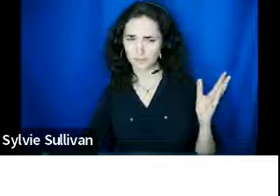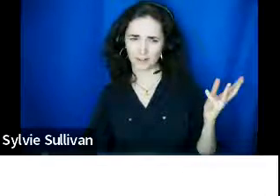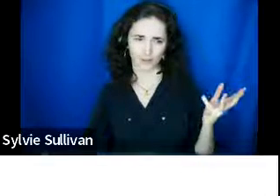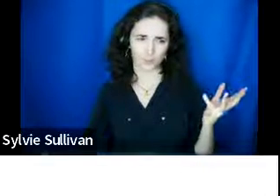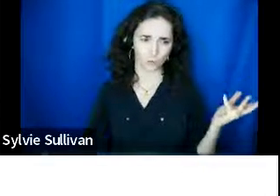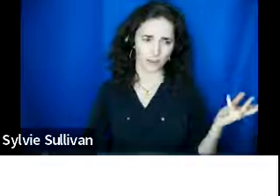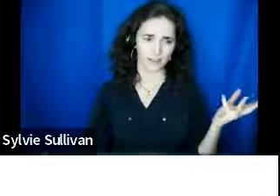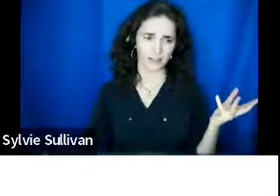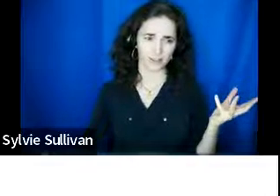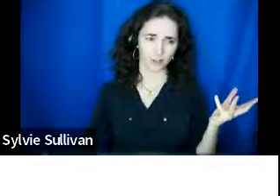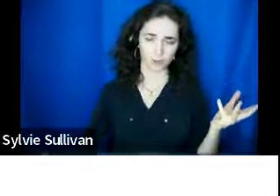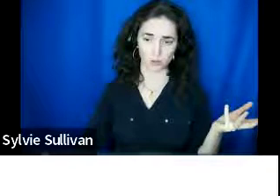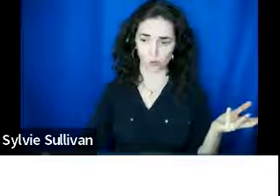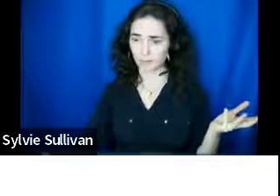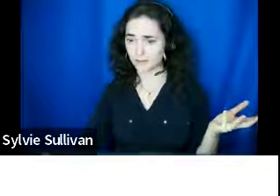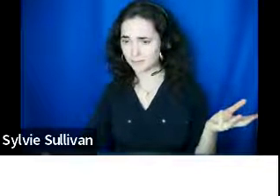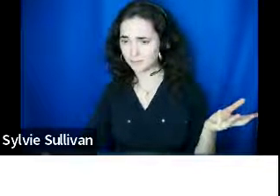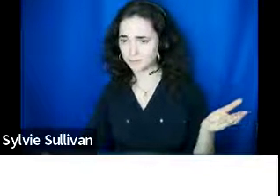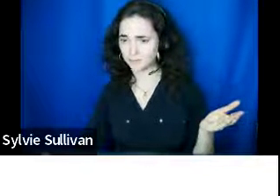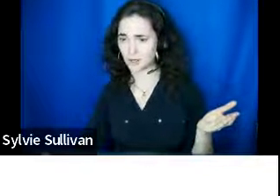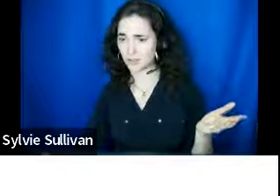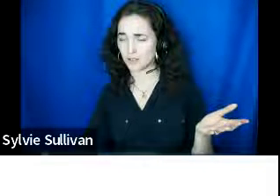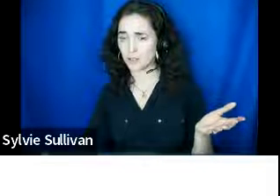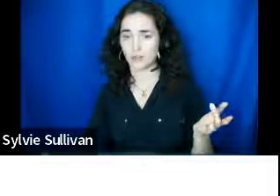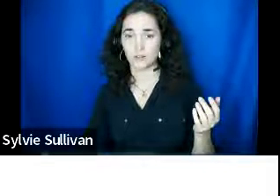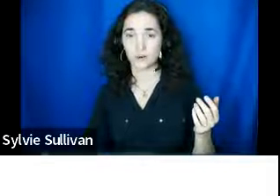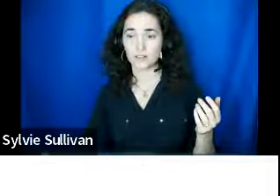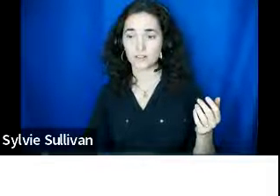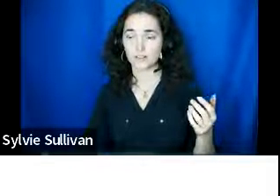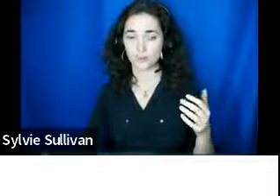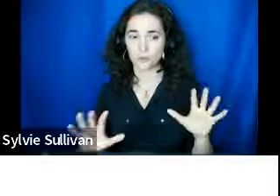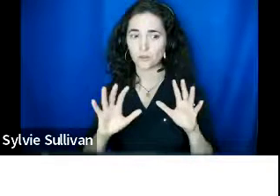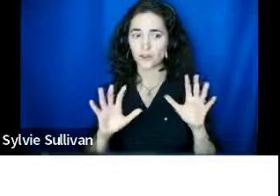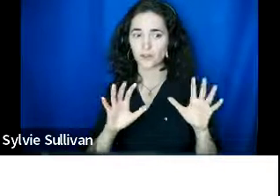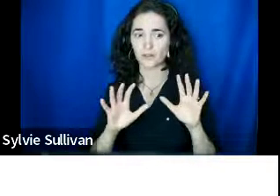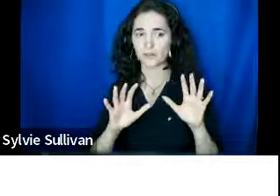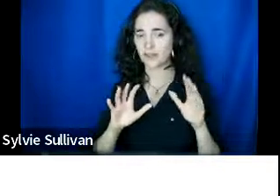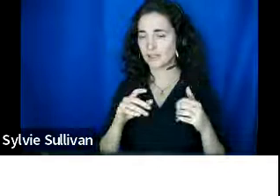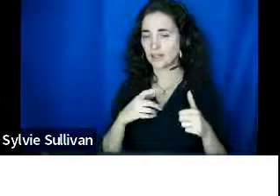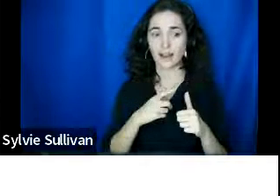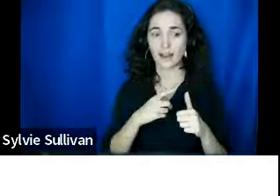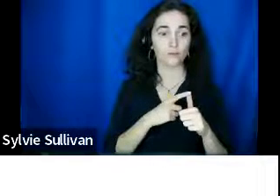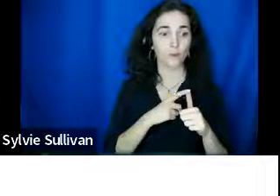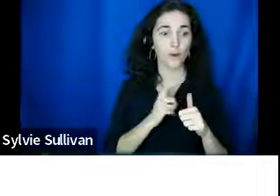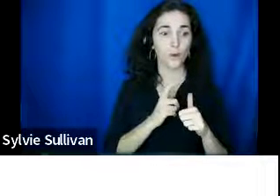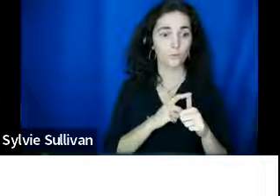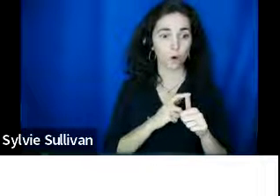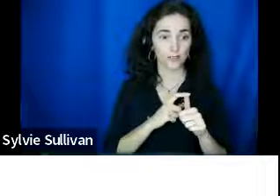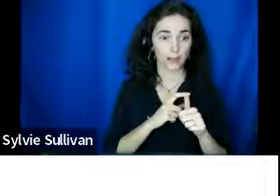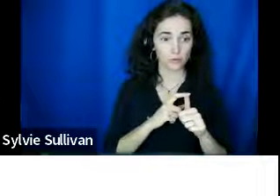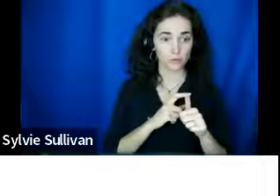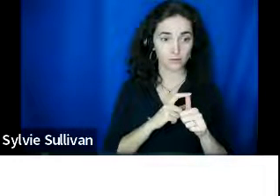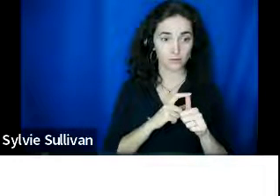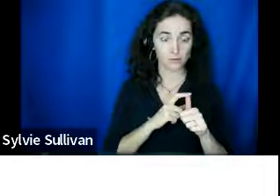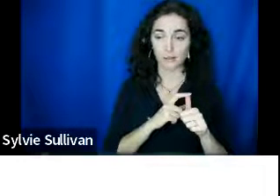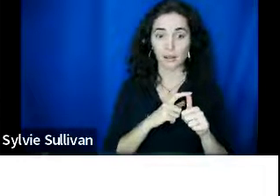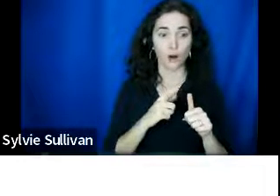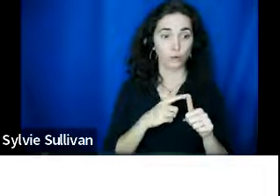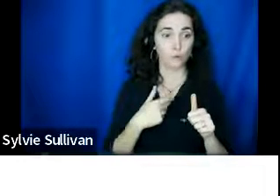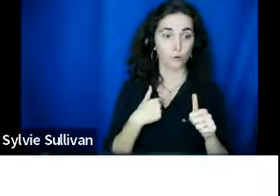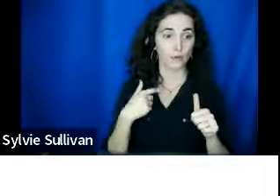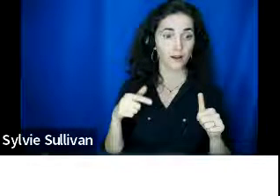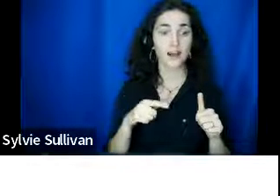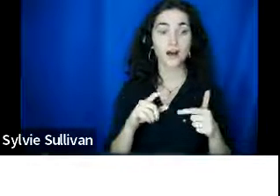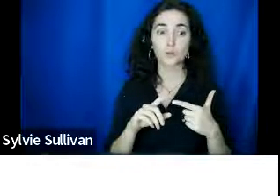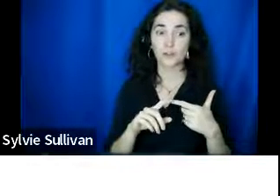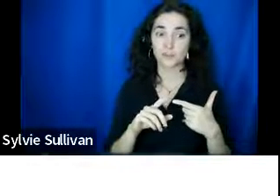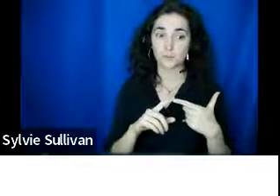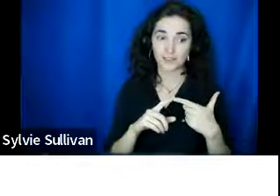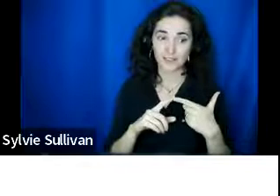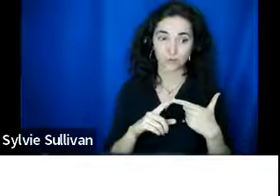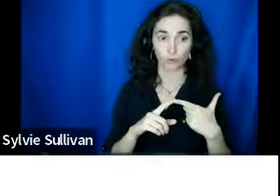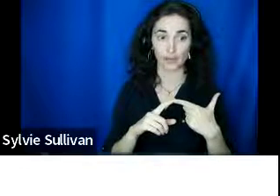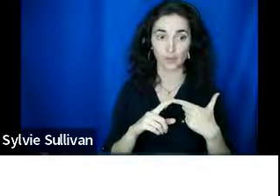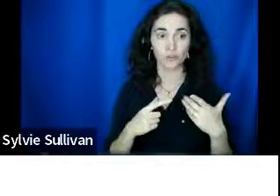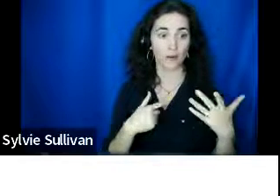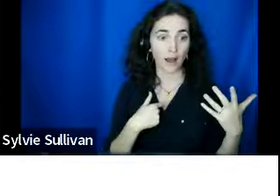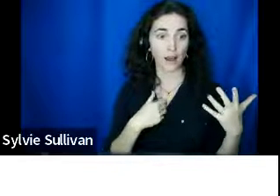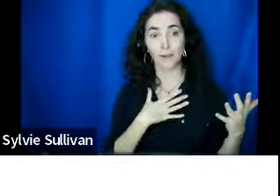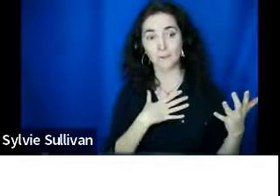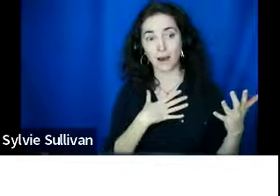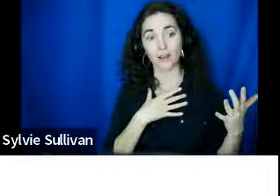Words like, for example, ASL does not use determinants, but notice there's a few things that that stand out. First of all, we have pronouns right, all the pronouns, as well as the possessive pronouns.